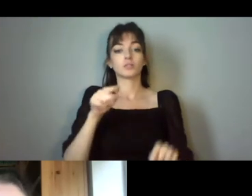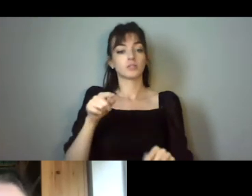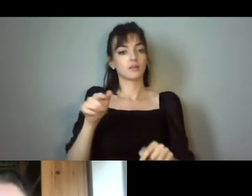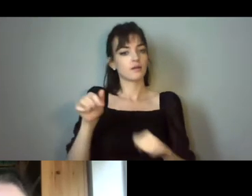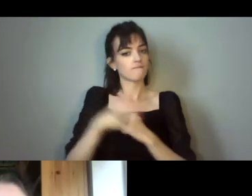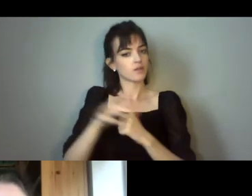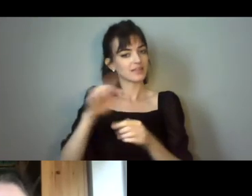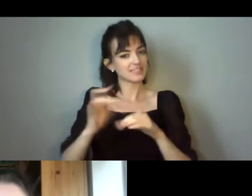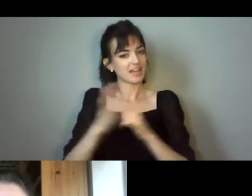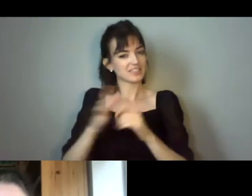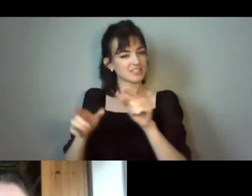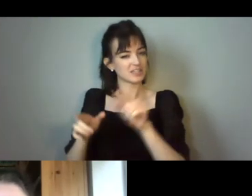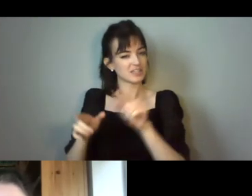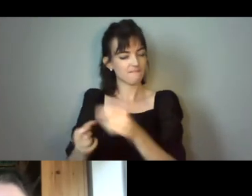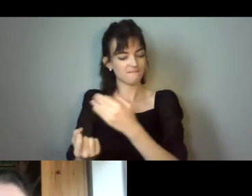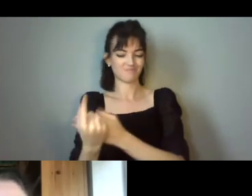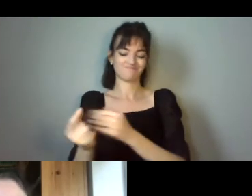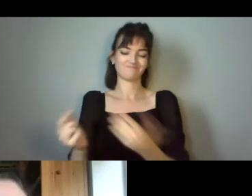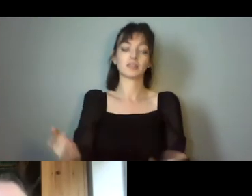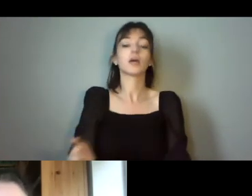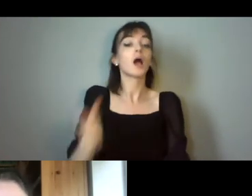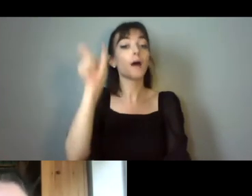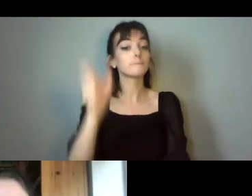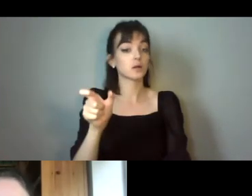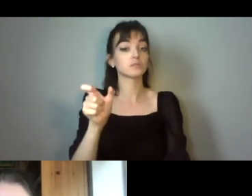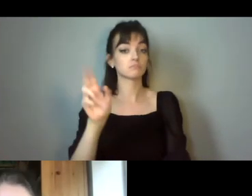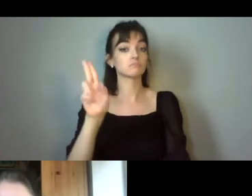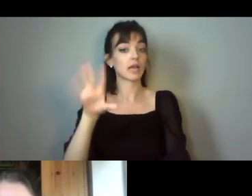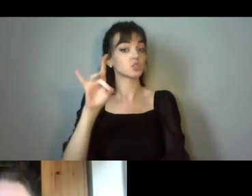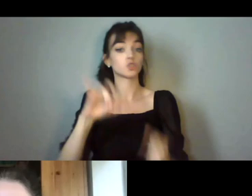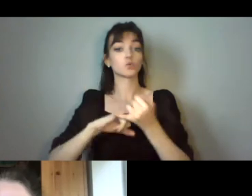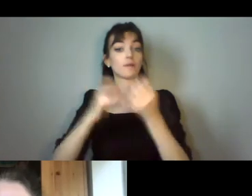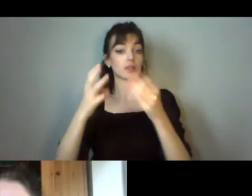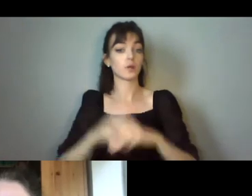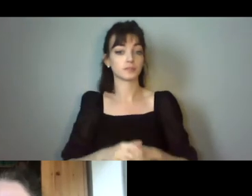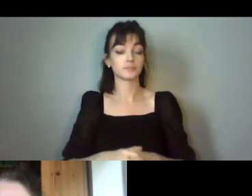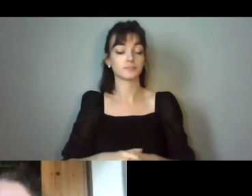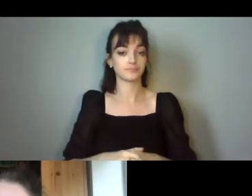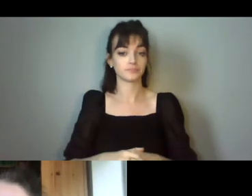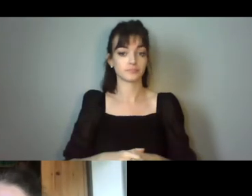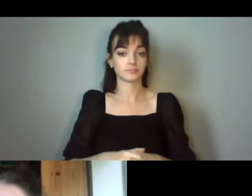individual can appoint whoever they want >>: Okay, thank you. I have a question in